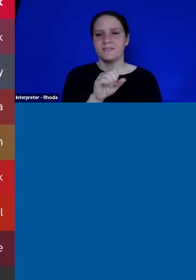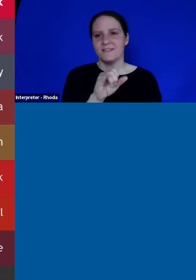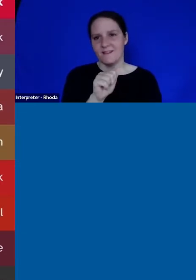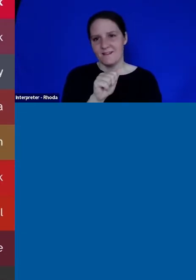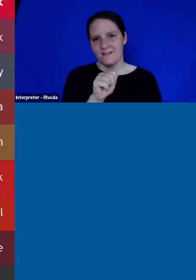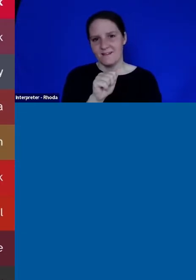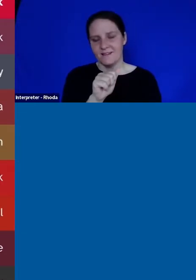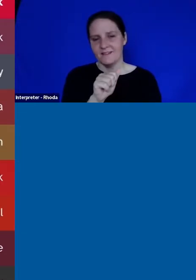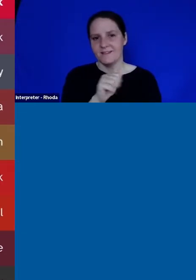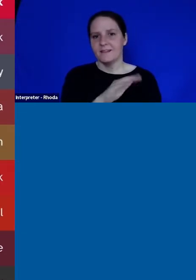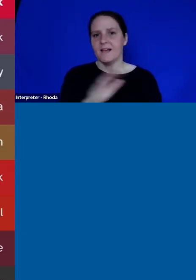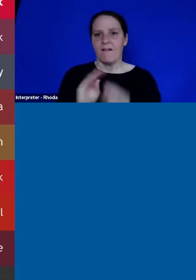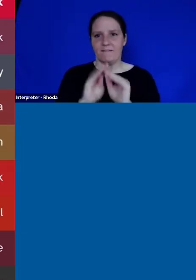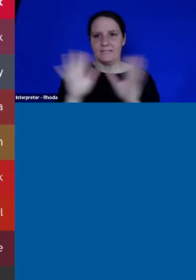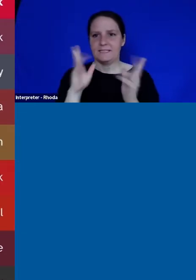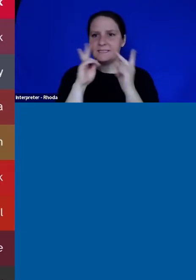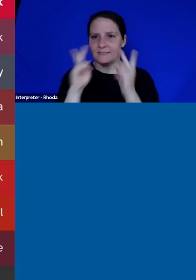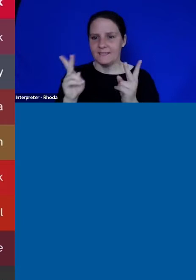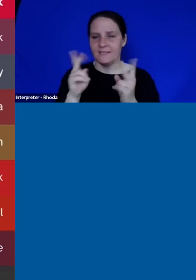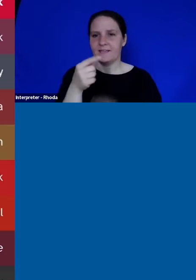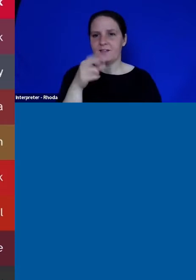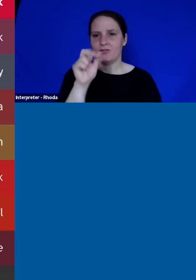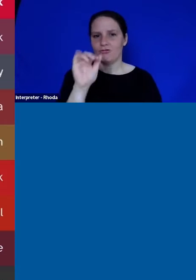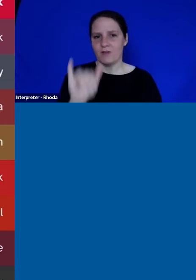they obviously see mid gray, light gray, and dark gray.